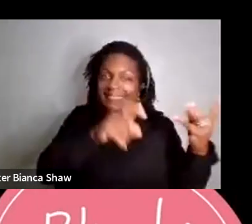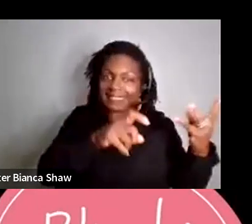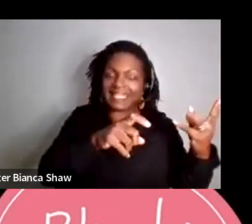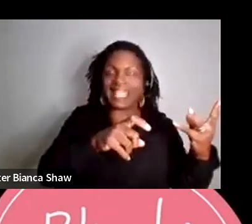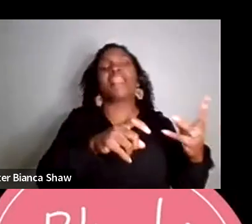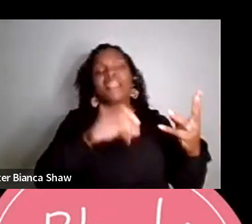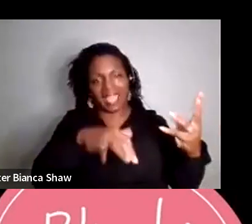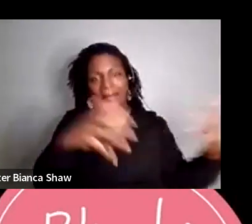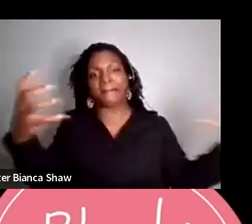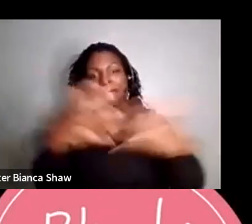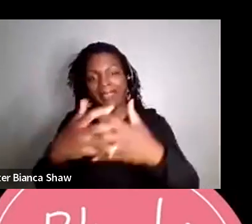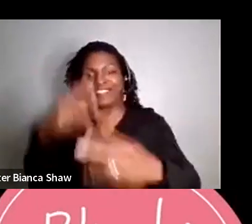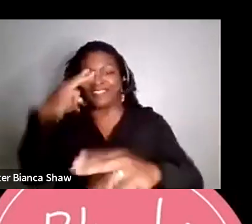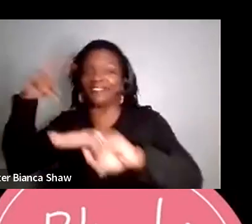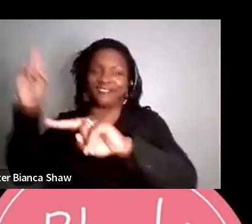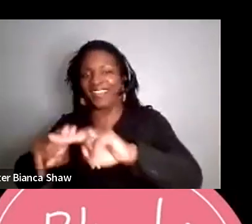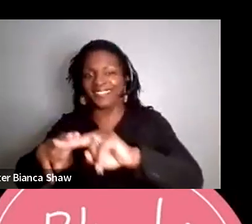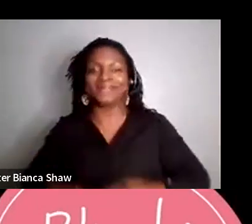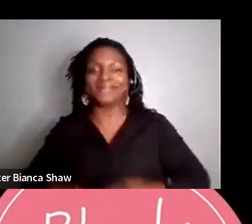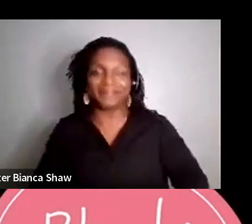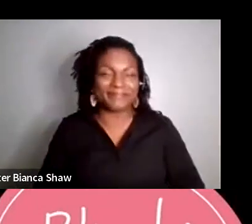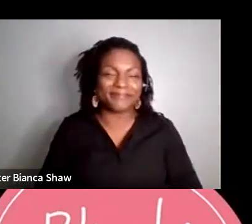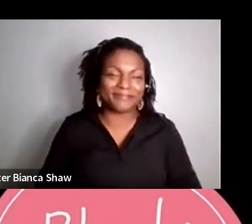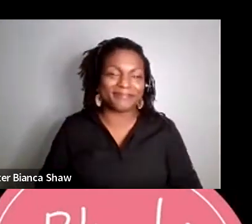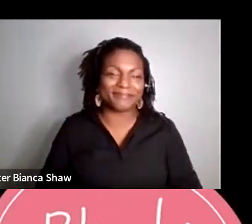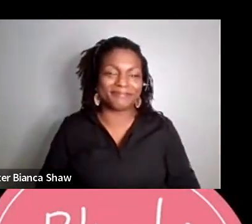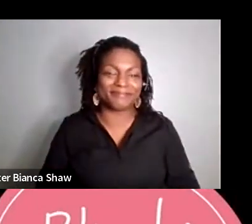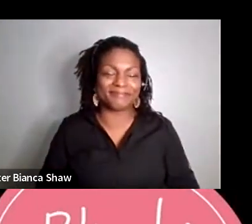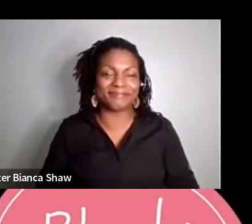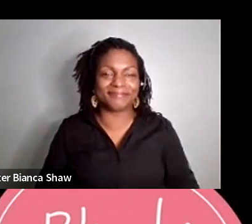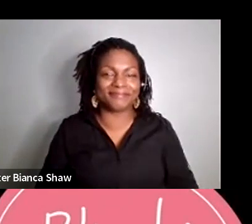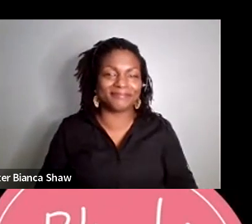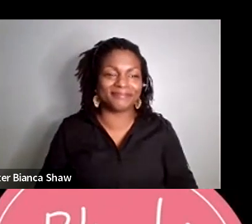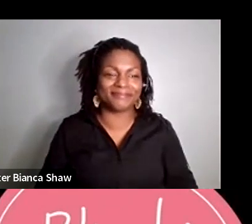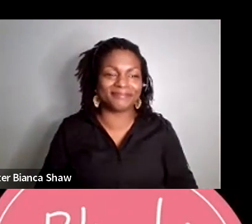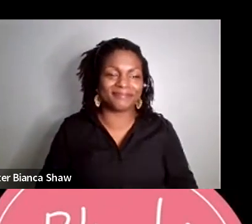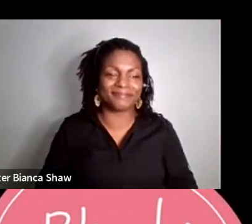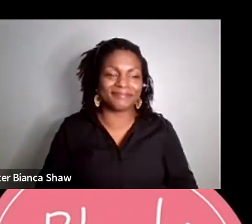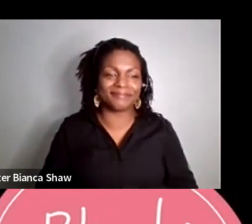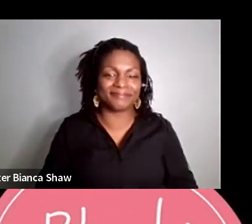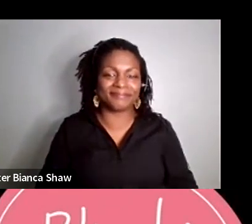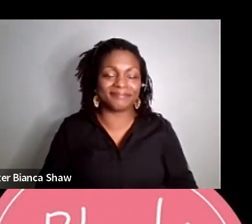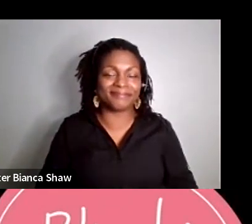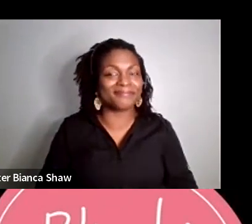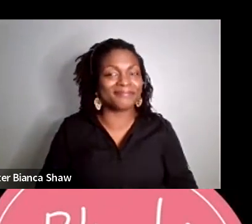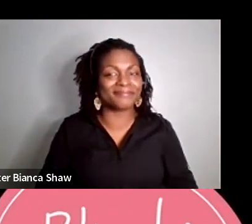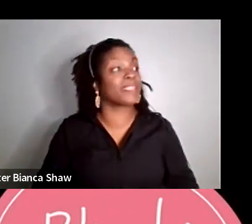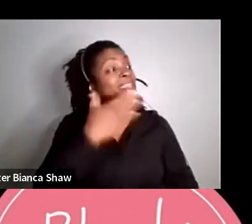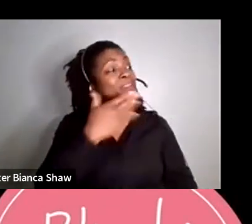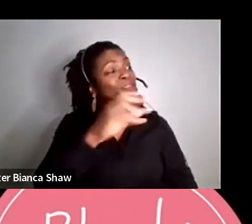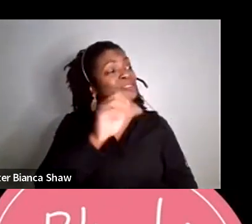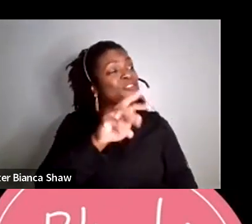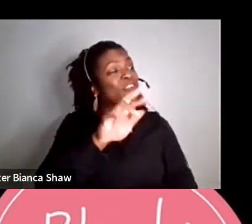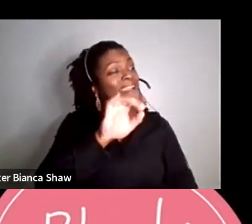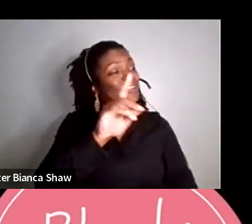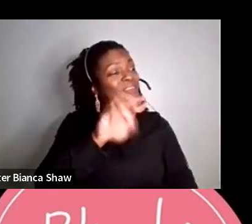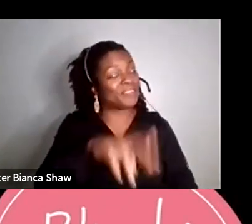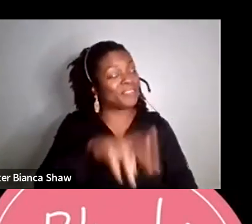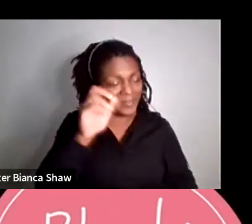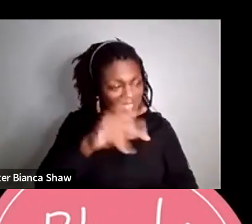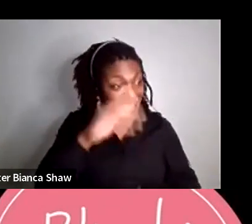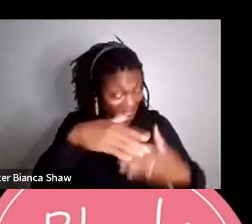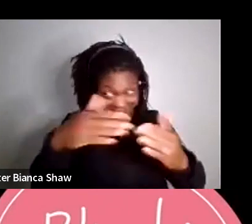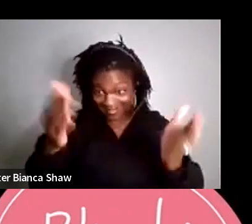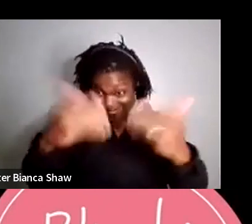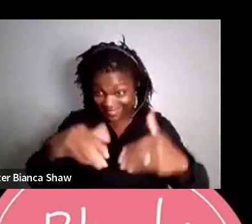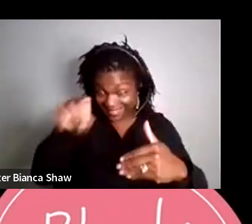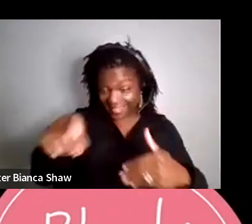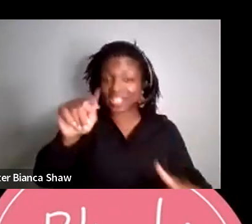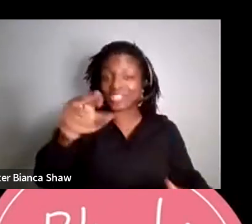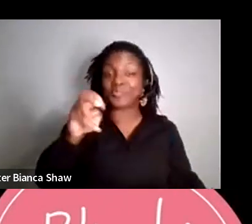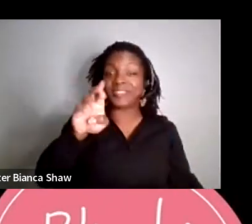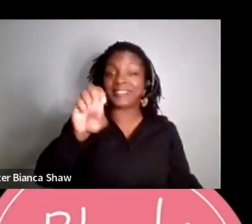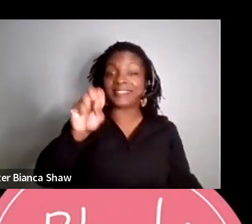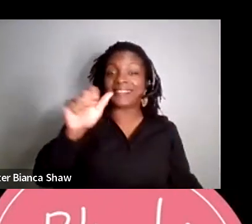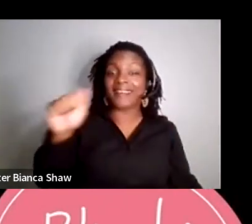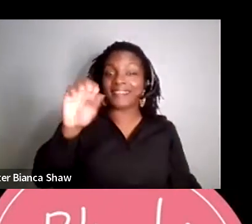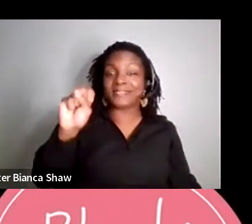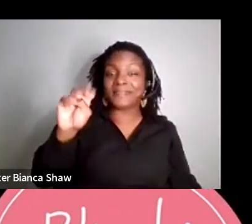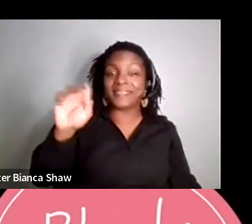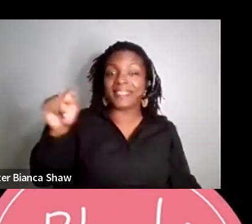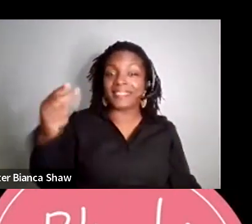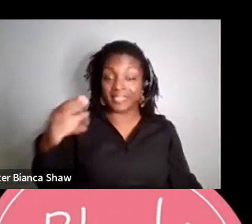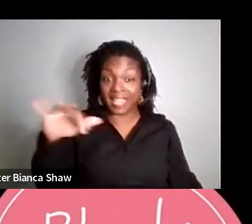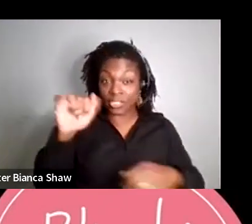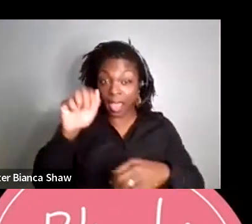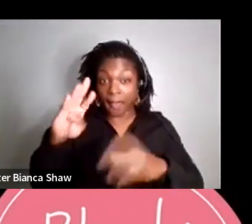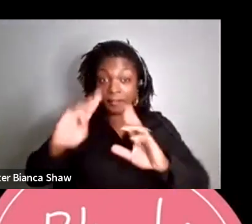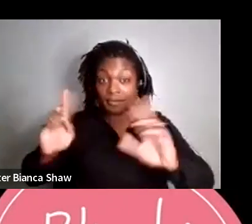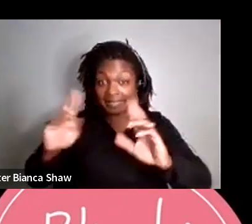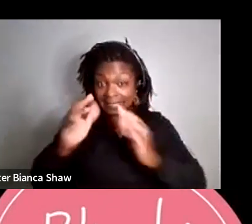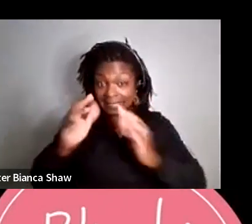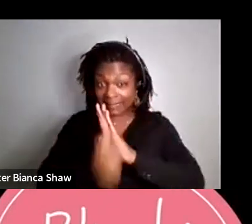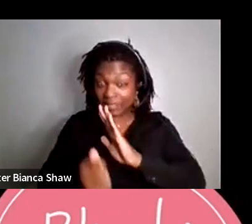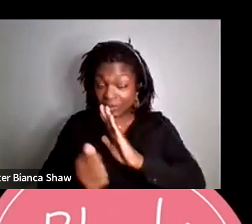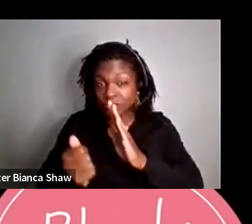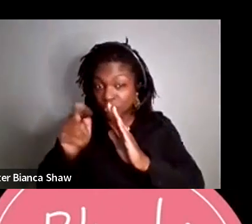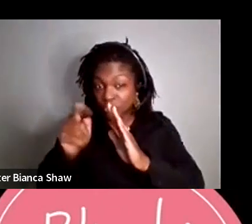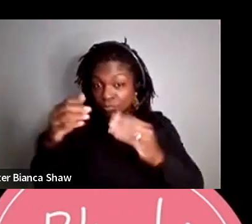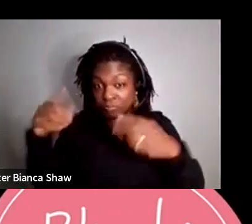Thank you so much, Strider Alright right next we're gonna be hearing from Miss Teresa Smith with her job readyiness skills that she taught